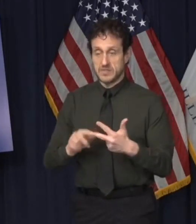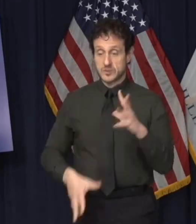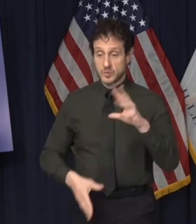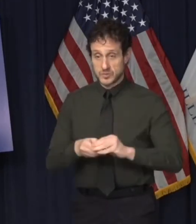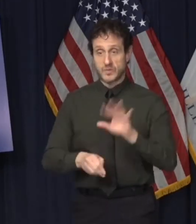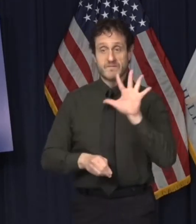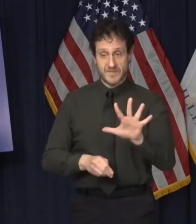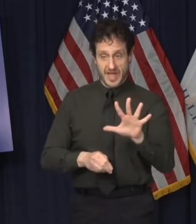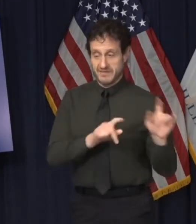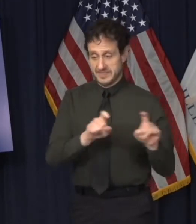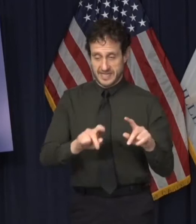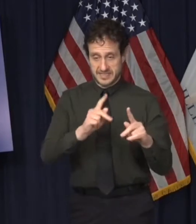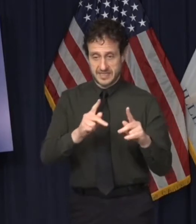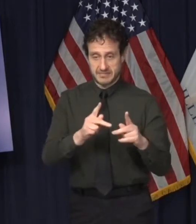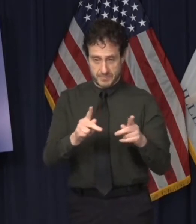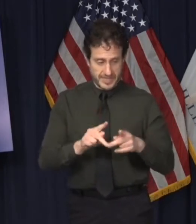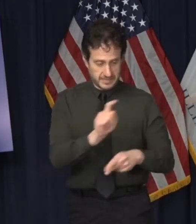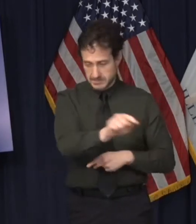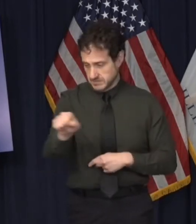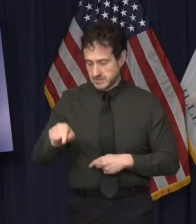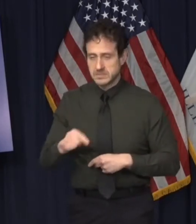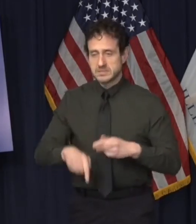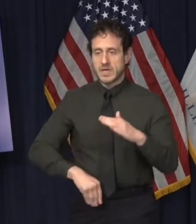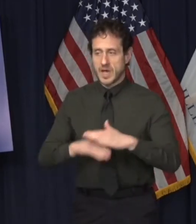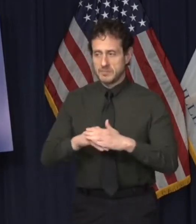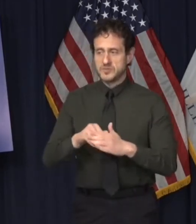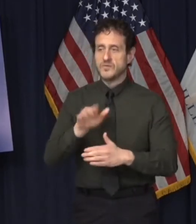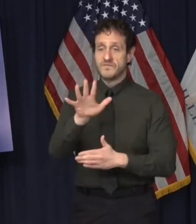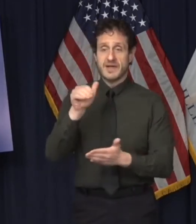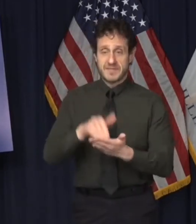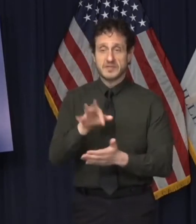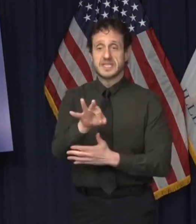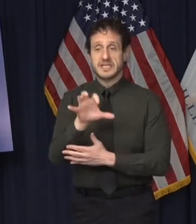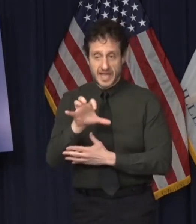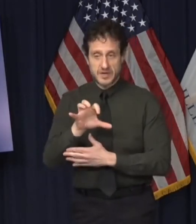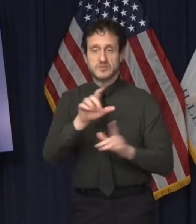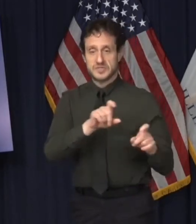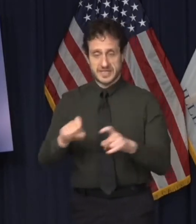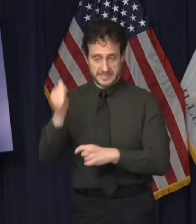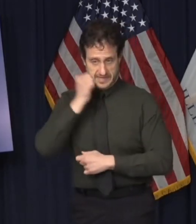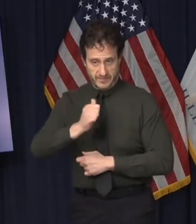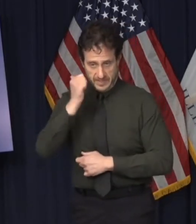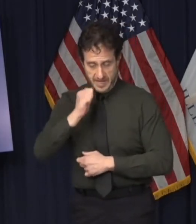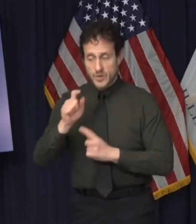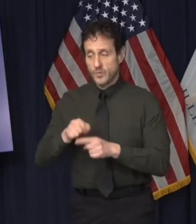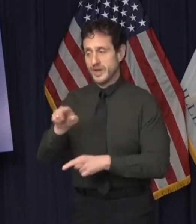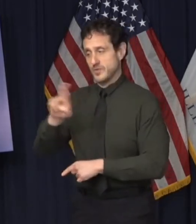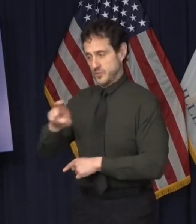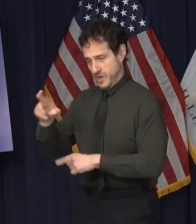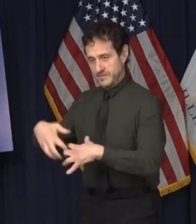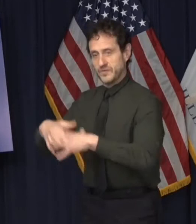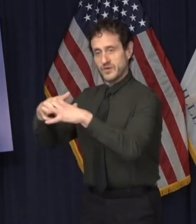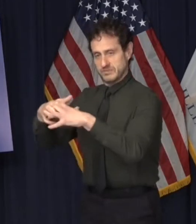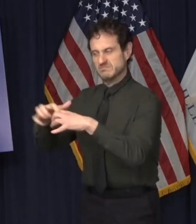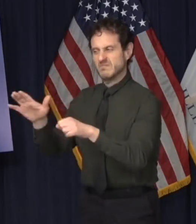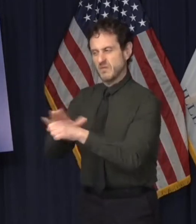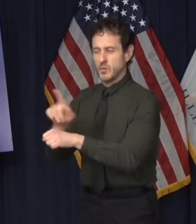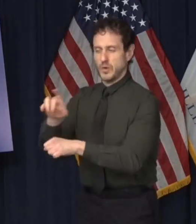OUR THROUGH EXISTING SITES IN MARKHAM, BLOOMINGTON, HARWOOD